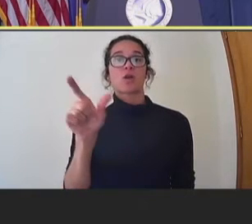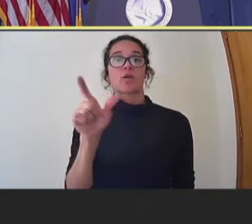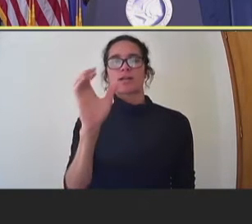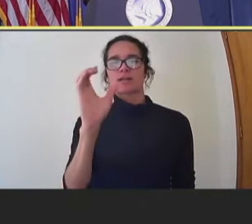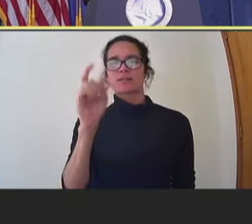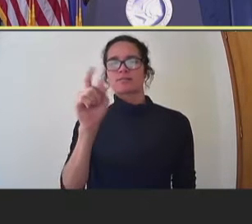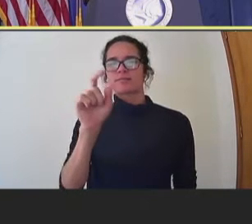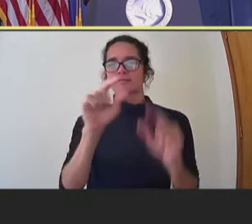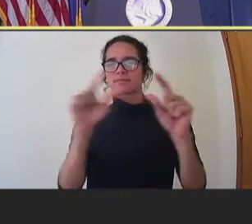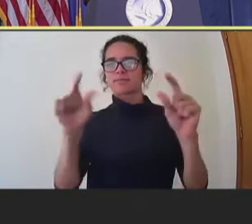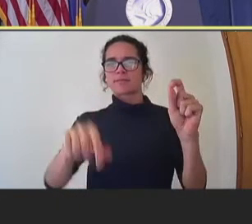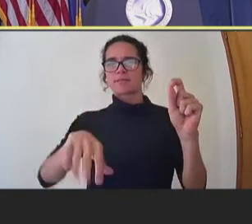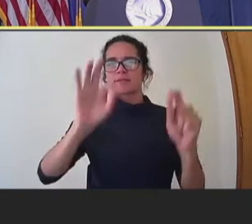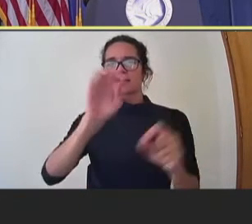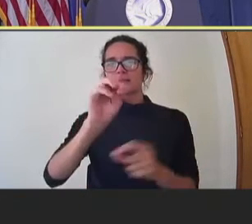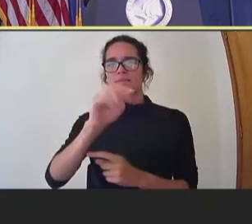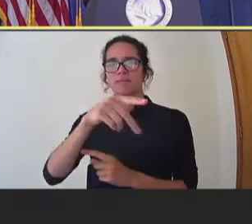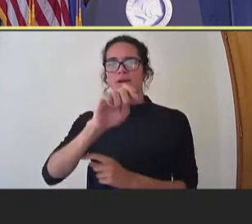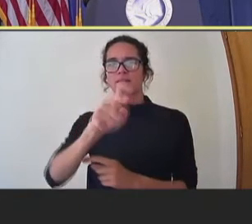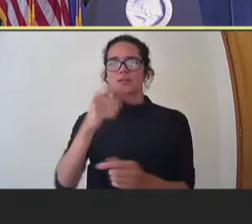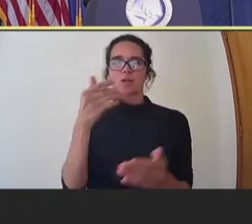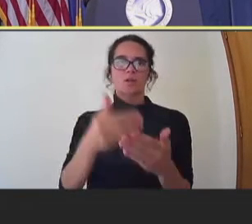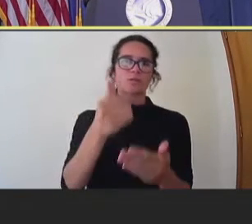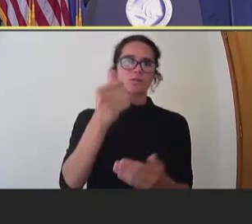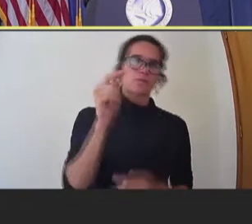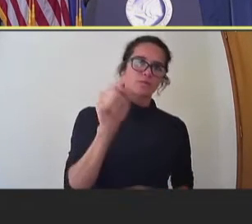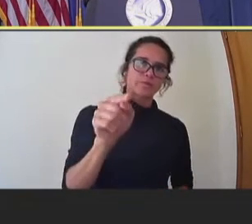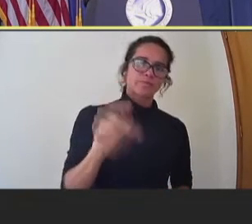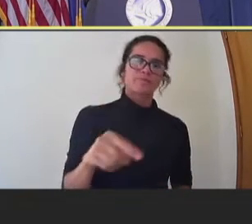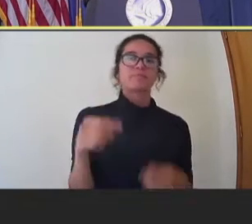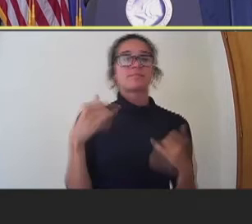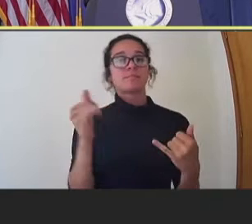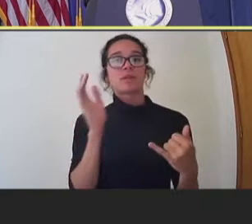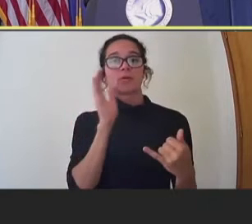Later today, you will hear about the wonderful work to engage the LGBTQIA+